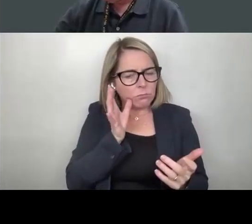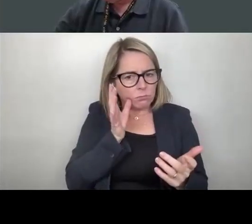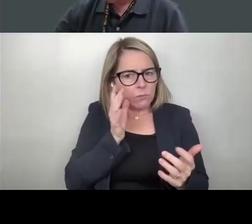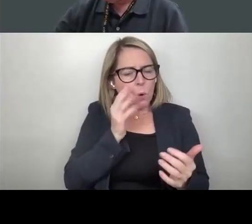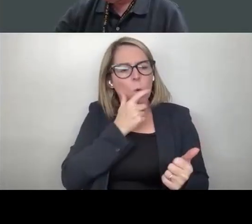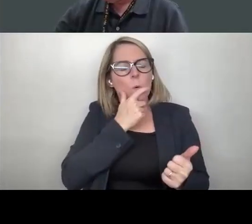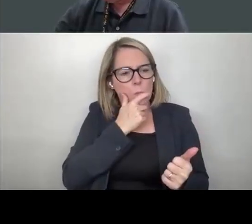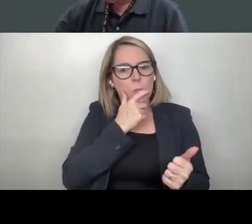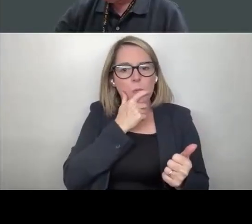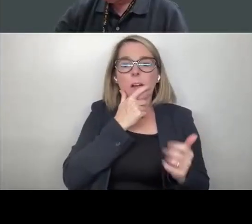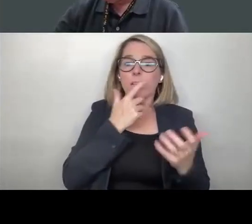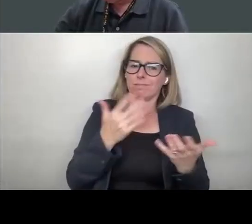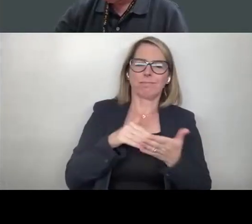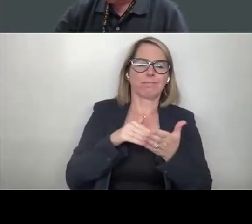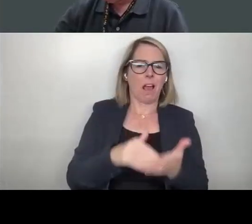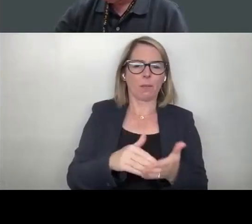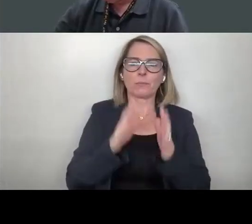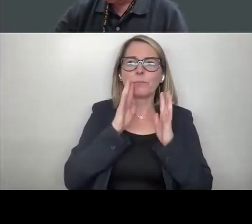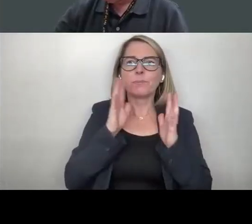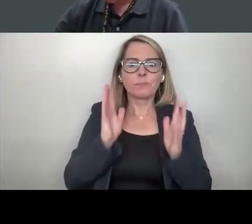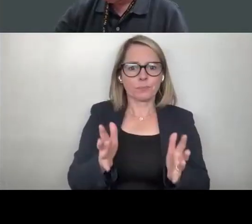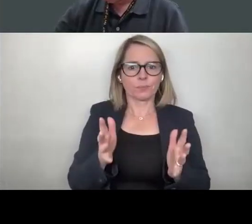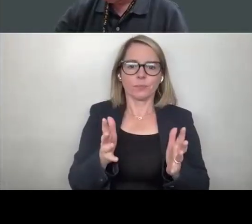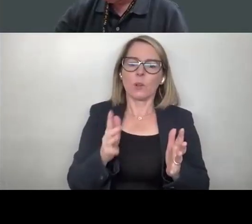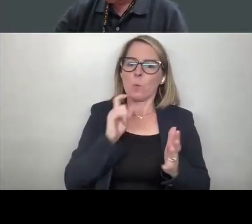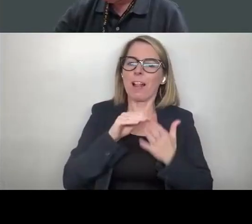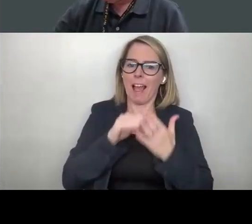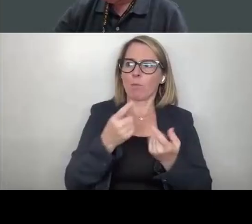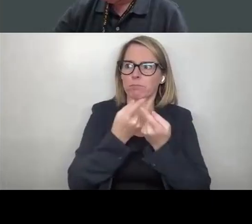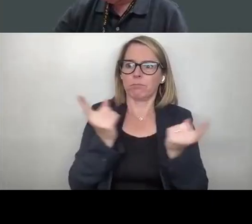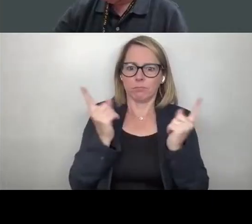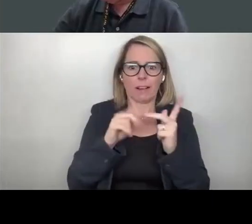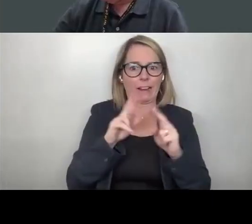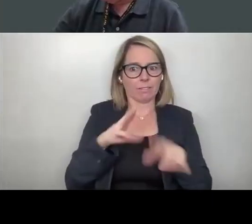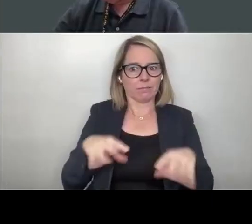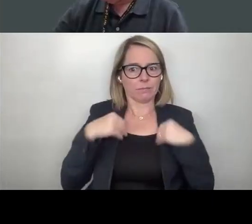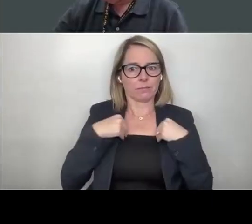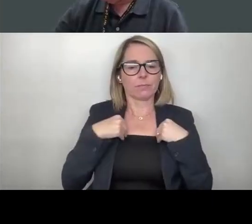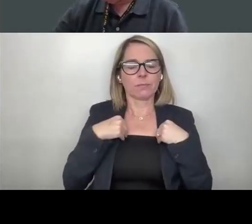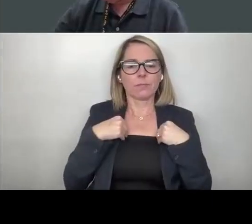the things that really help in those other settings. I am pleased that people actually